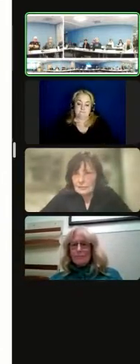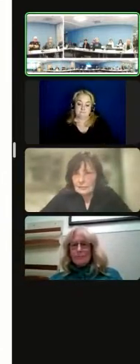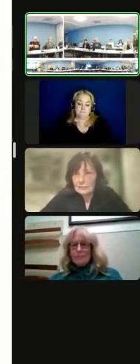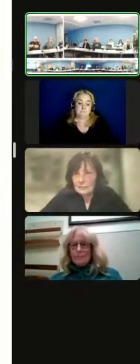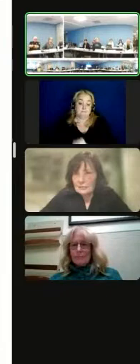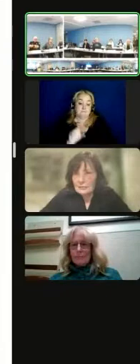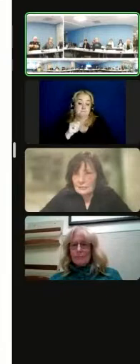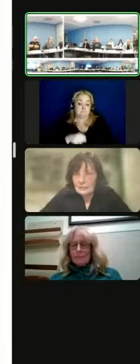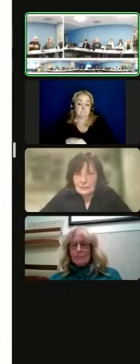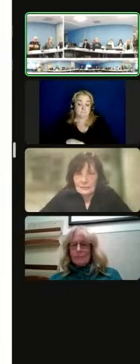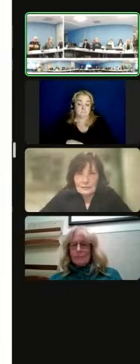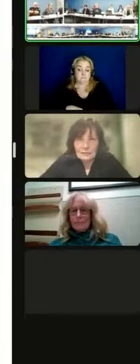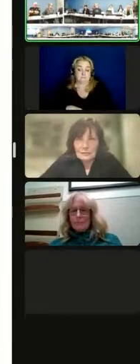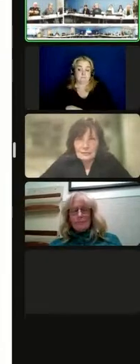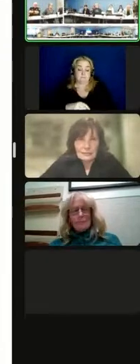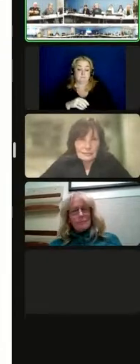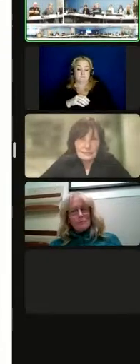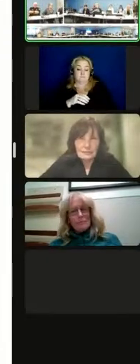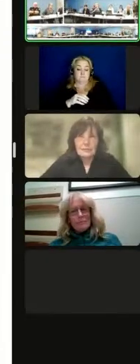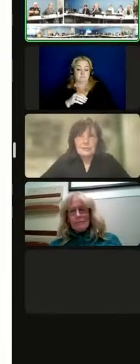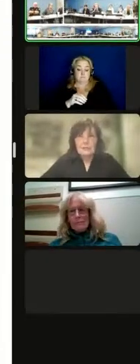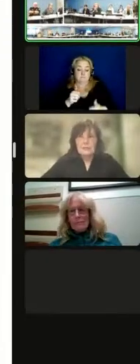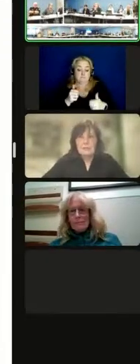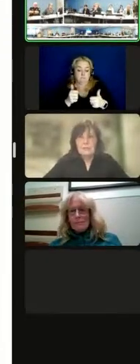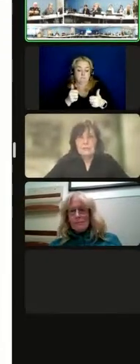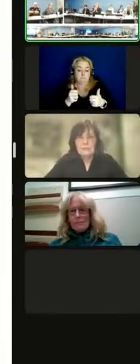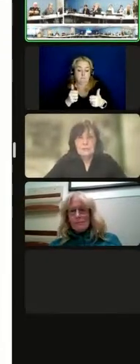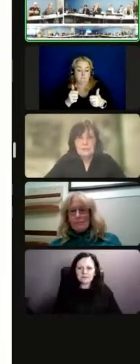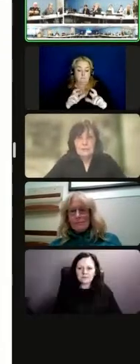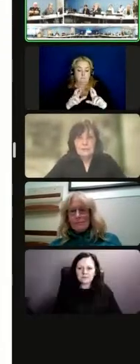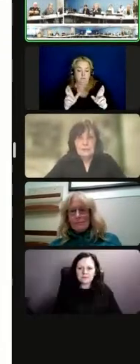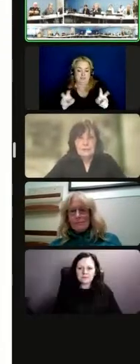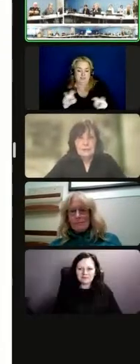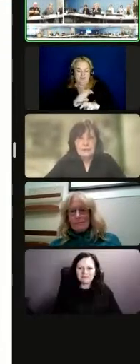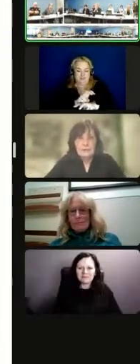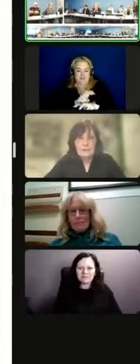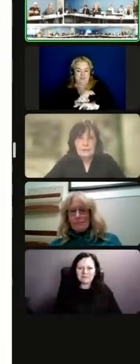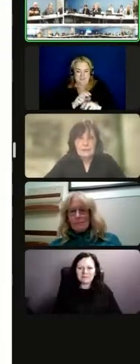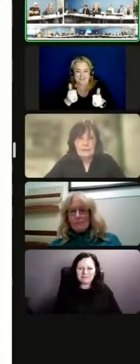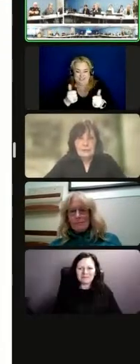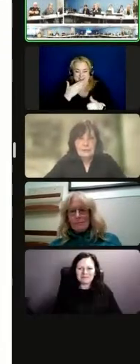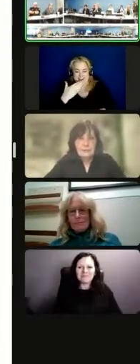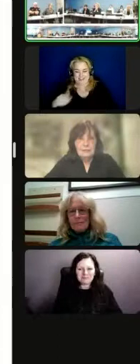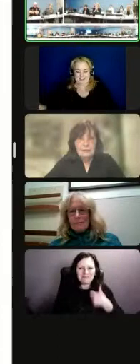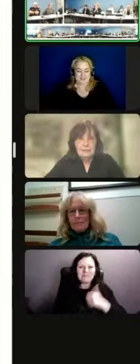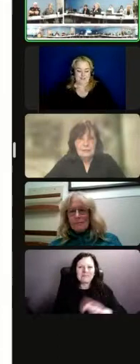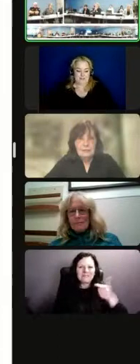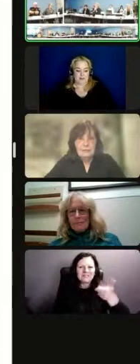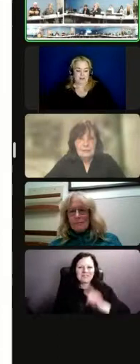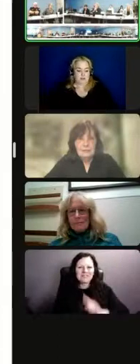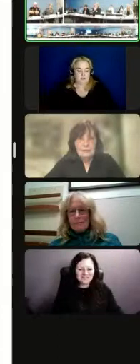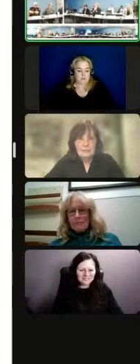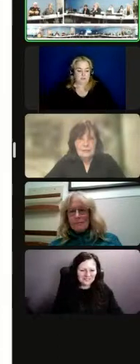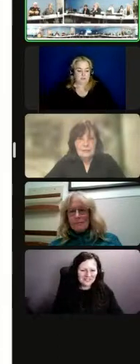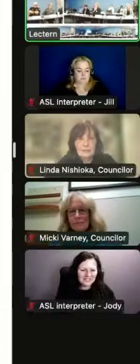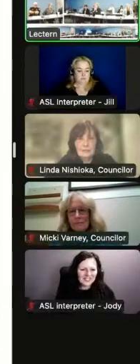AND THEIR EMPLOYEES NEEDS.